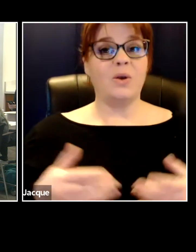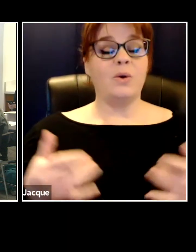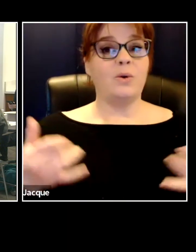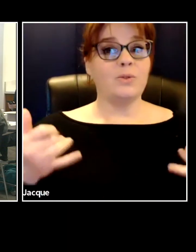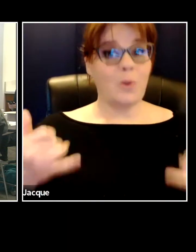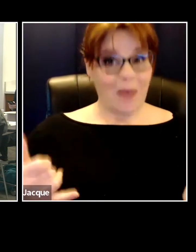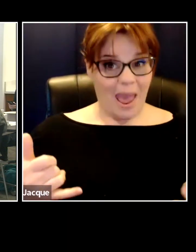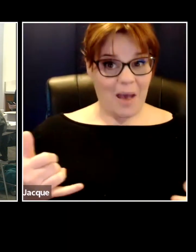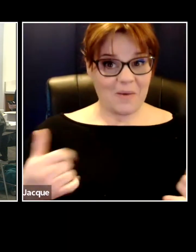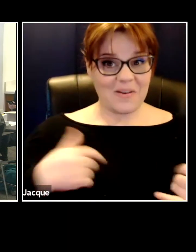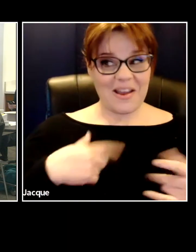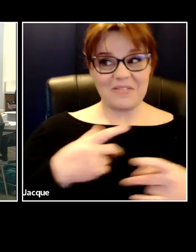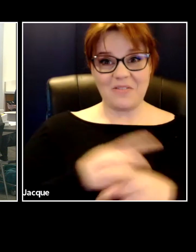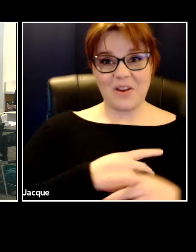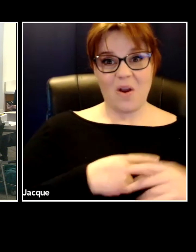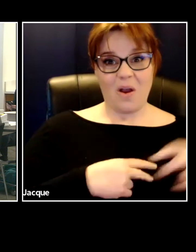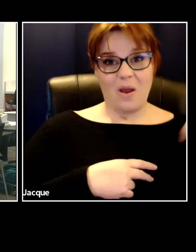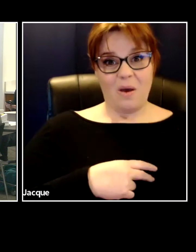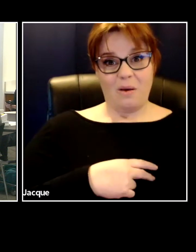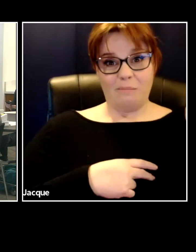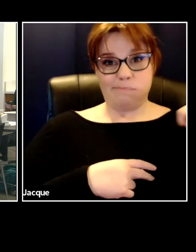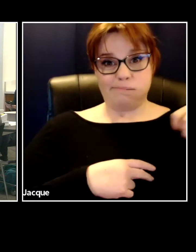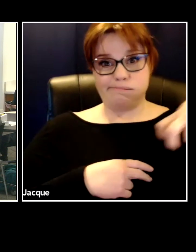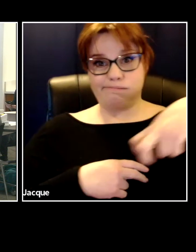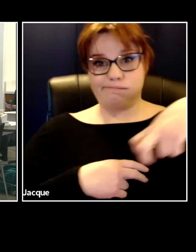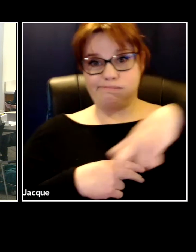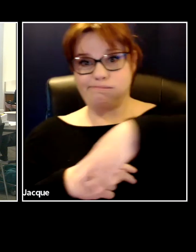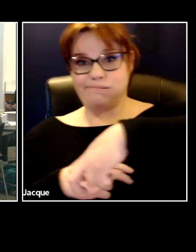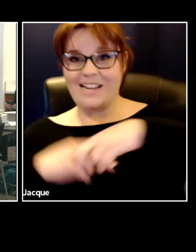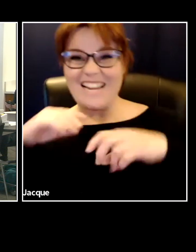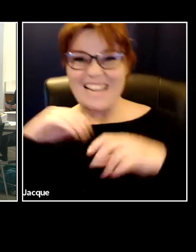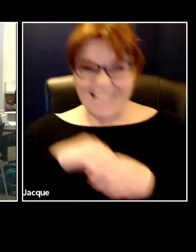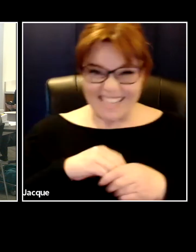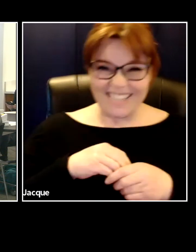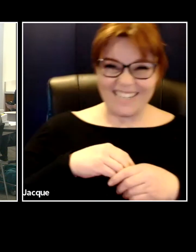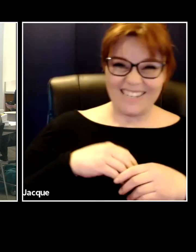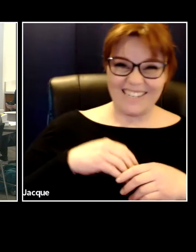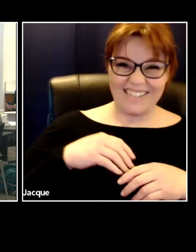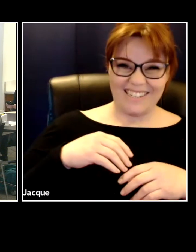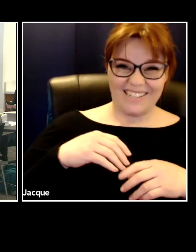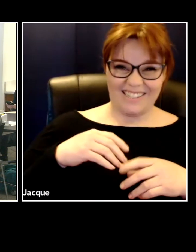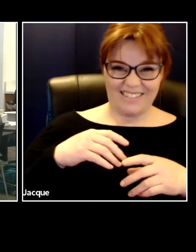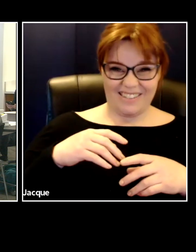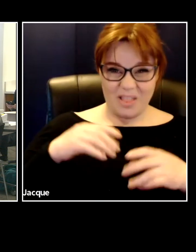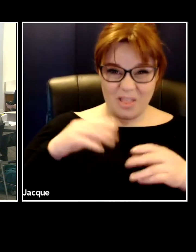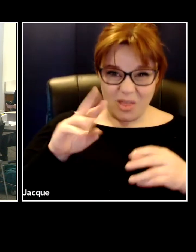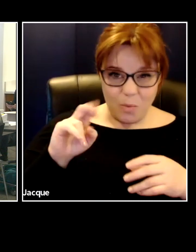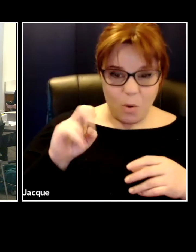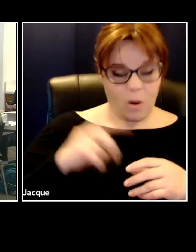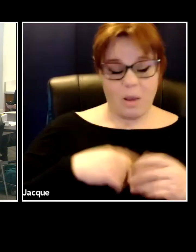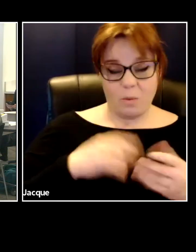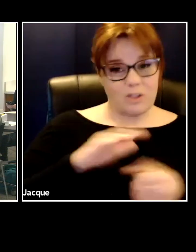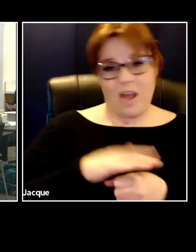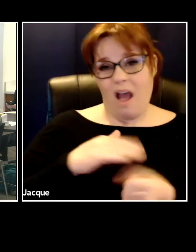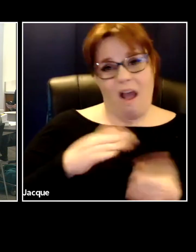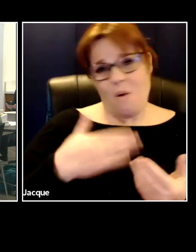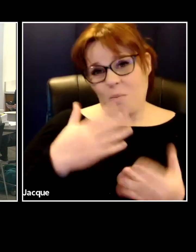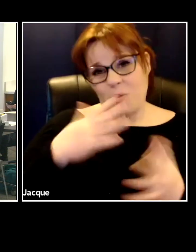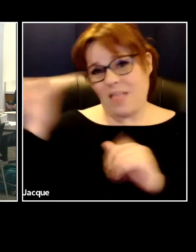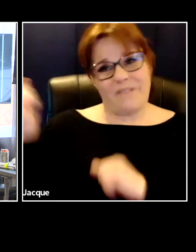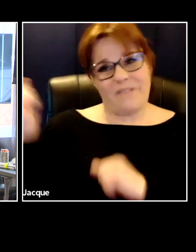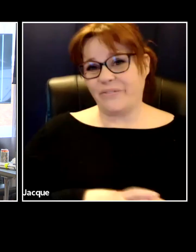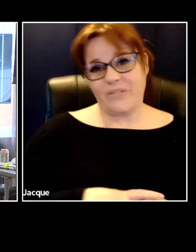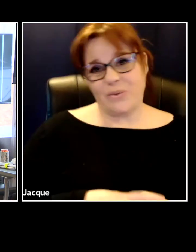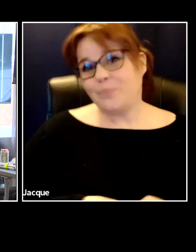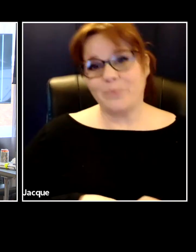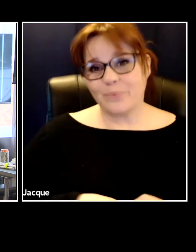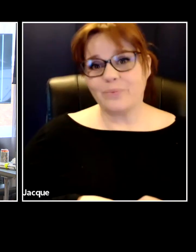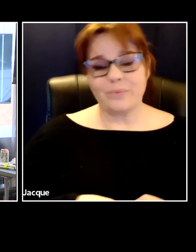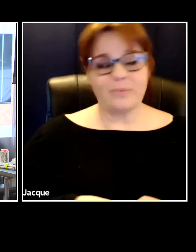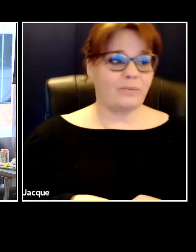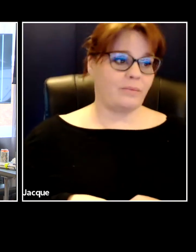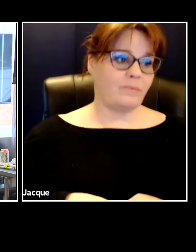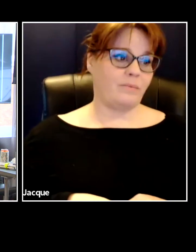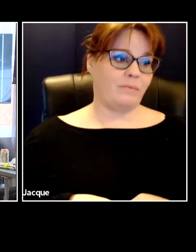back down that hill in the road to get back. So um yeah, it was stressful. I almost left.